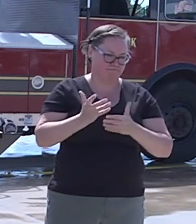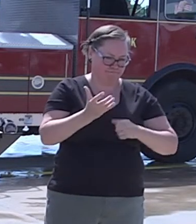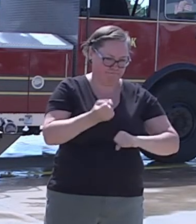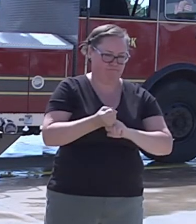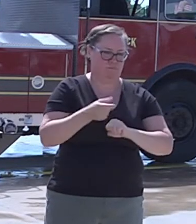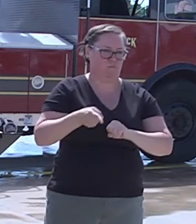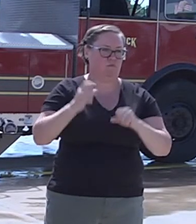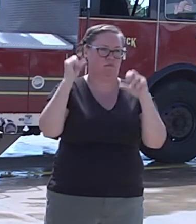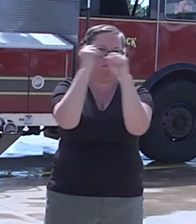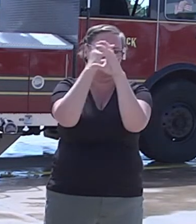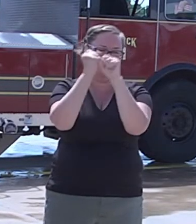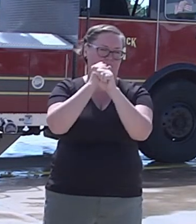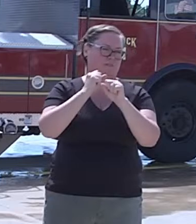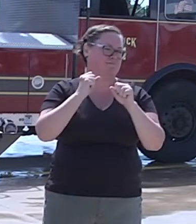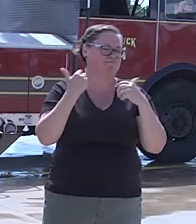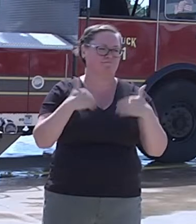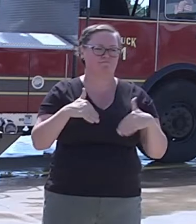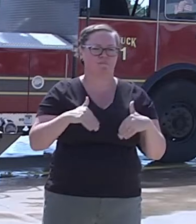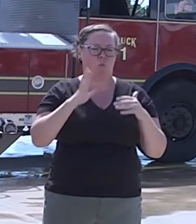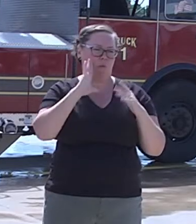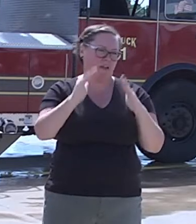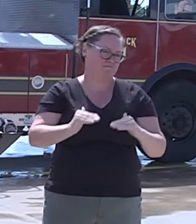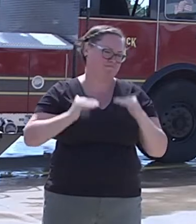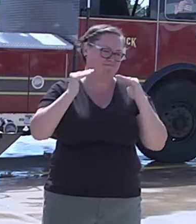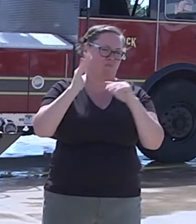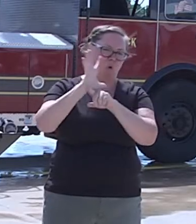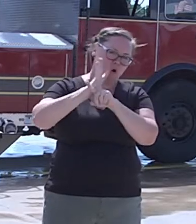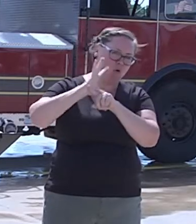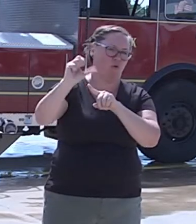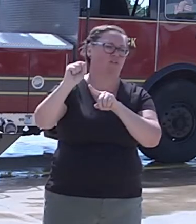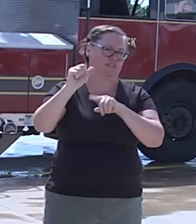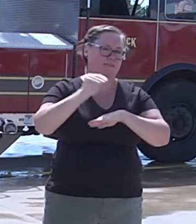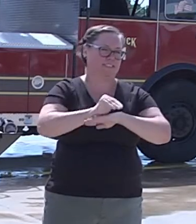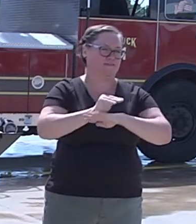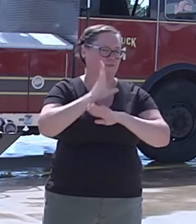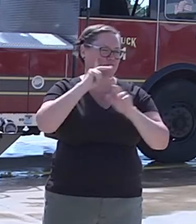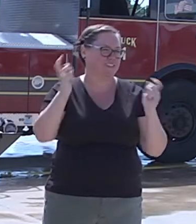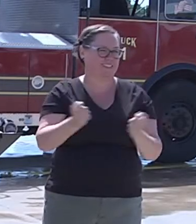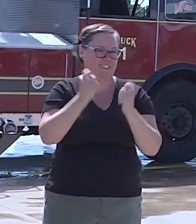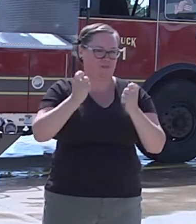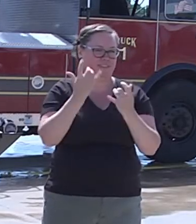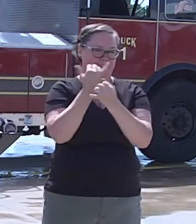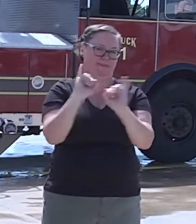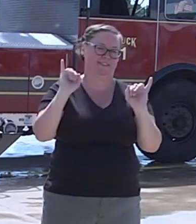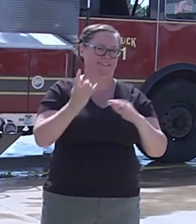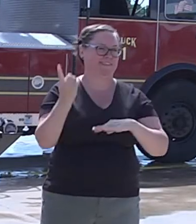this a really awesome uh evening to celebrate our independence day so we hope to see every out